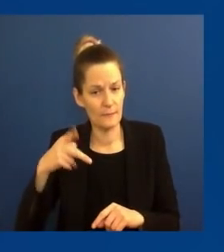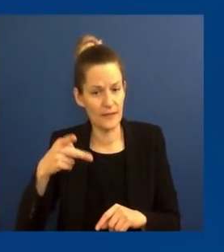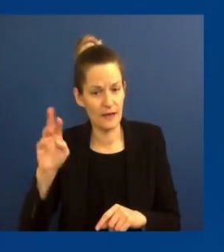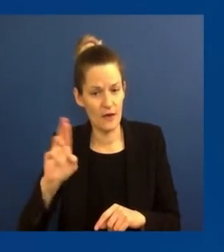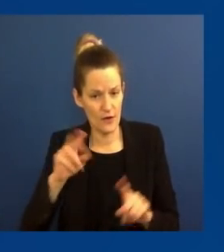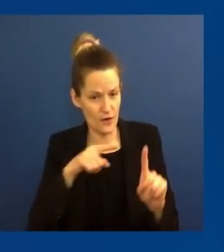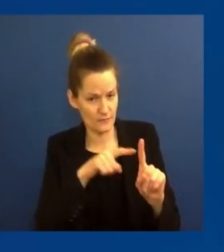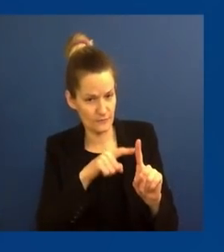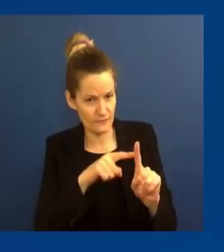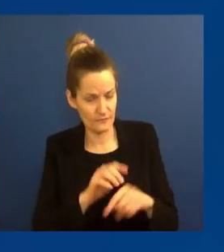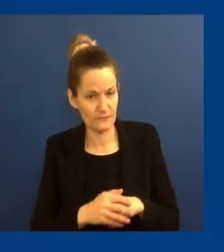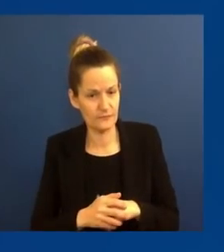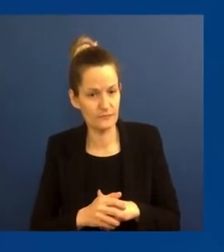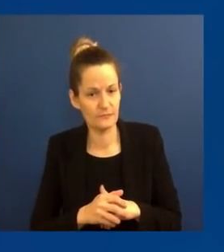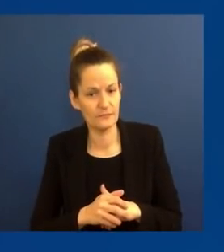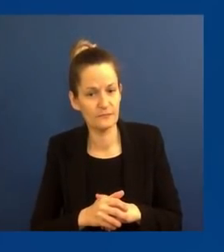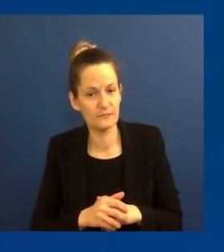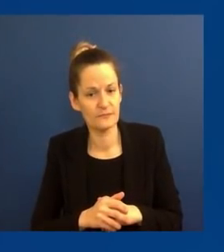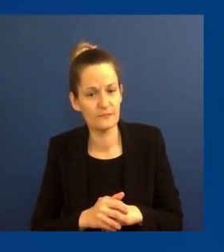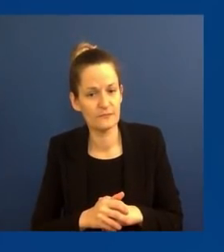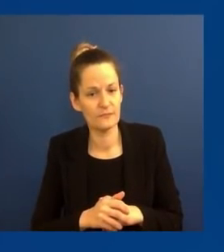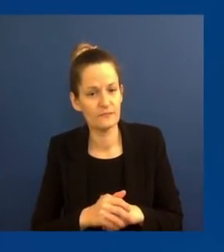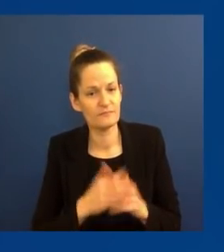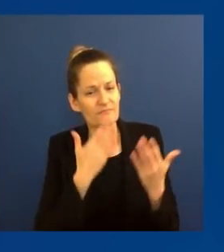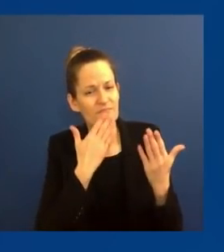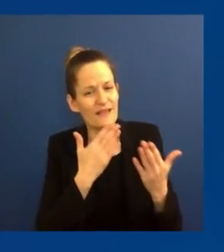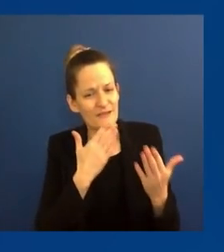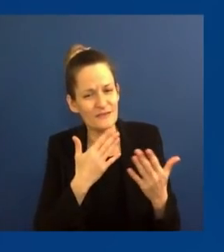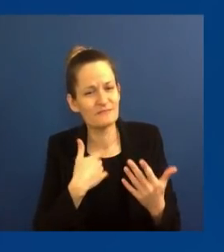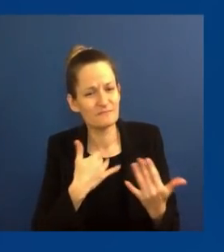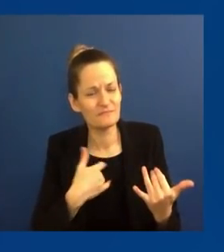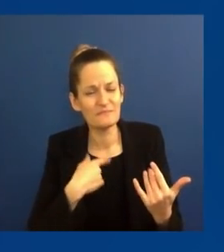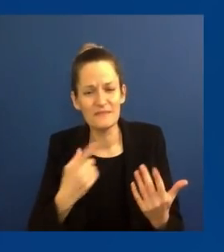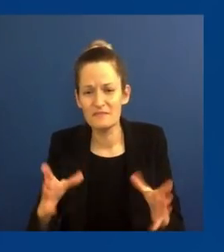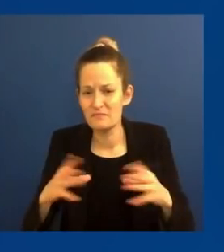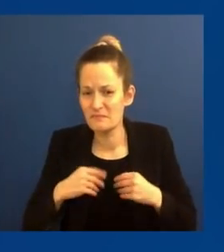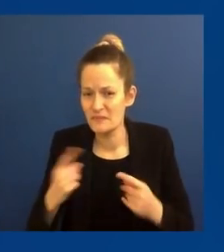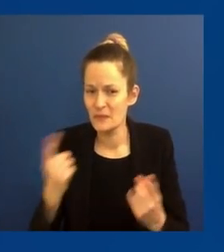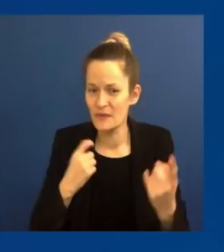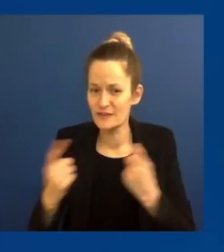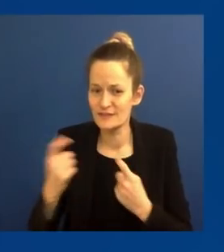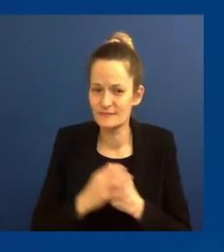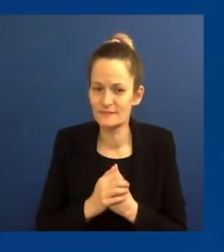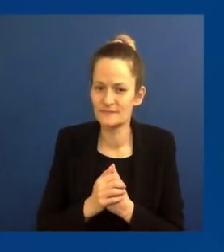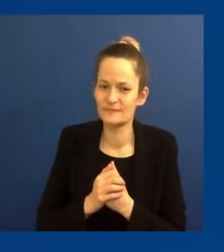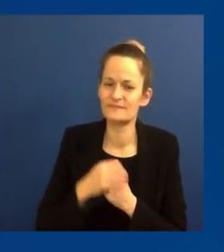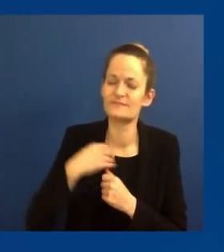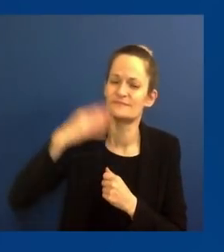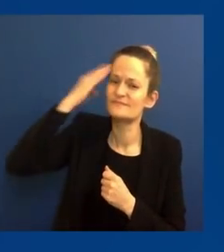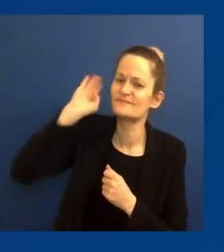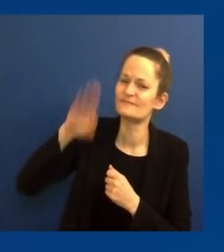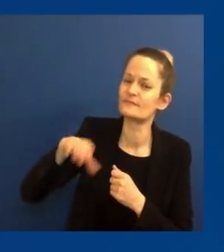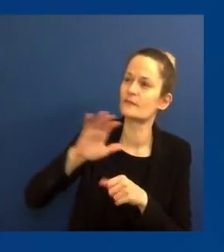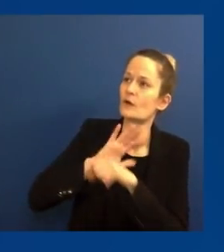The Press: Thanks so much for taking my question. I know that COVID tests have begun to ship out to people's homes.